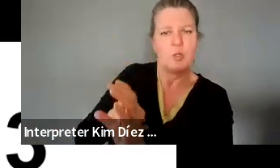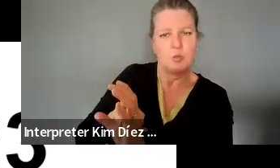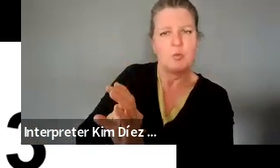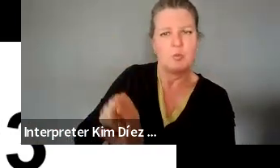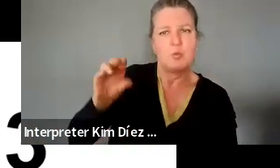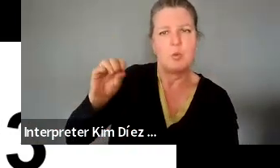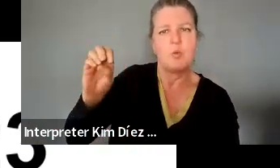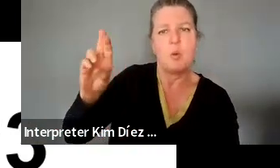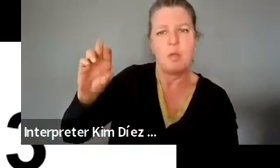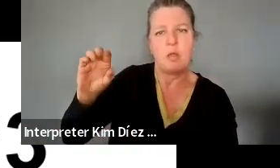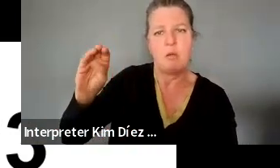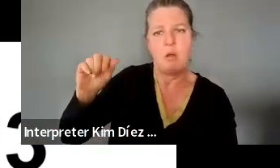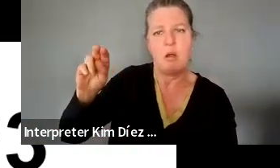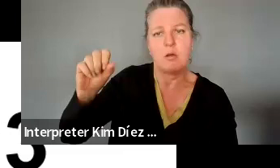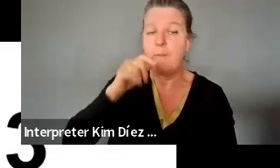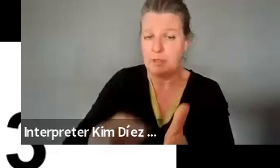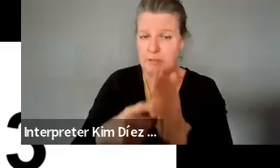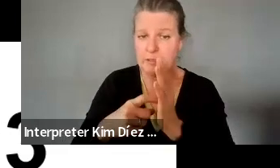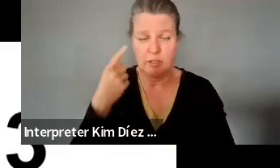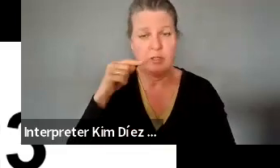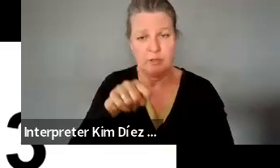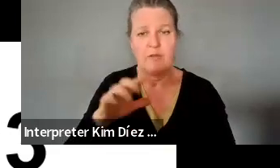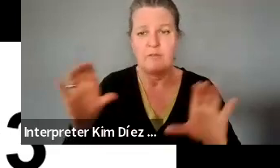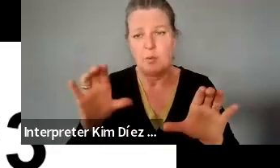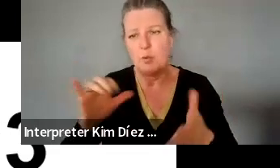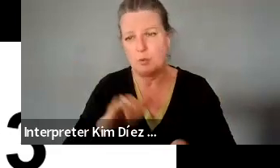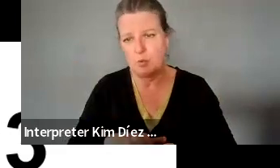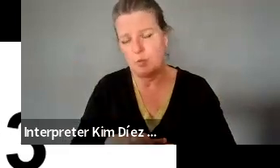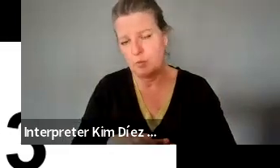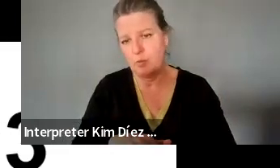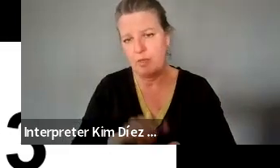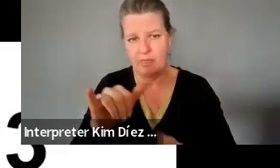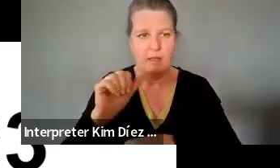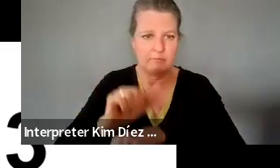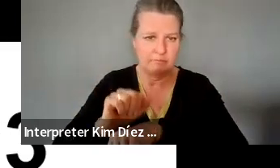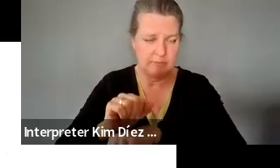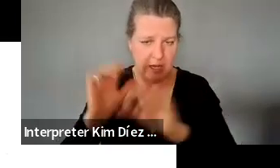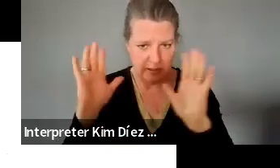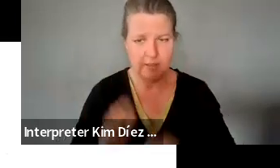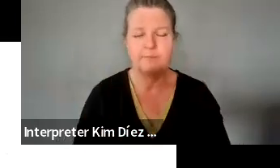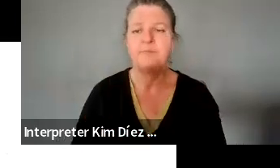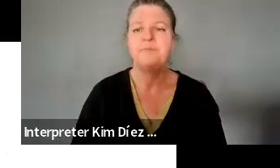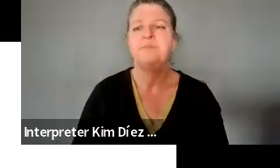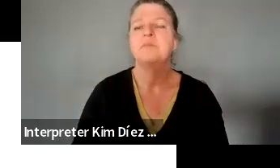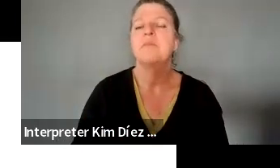in order for you to do that task. All right, well, welcome everyone.